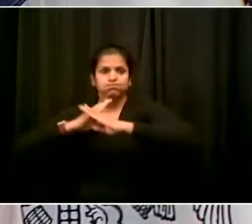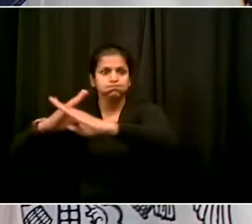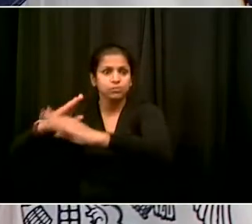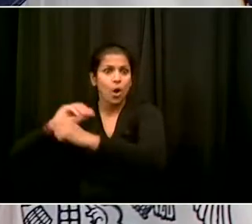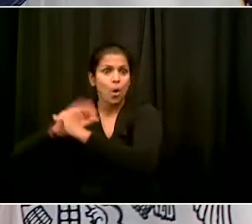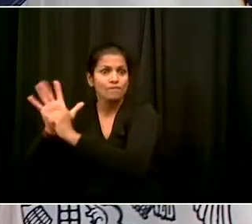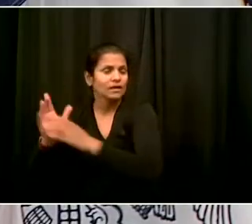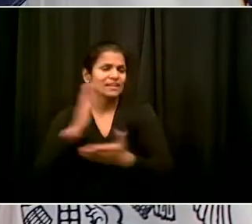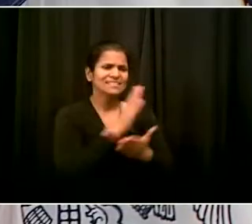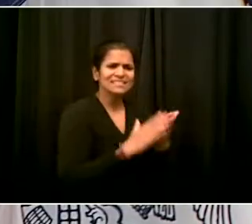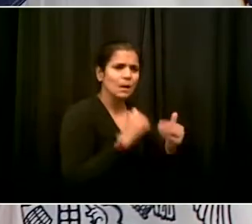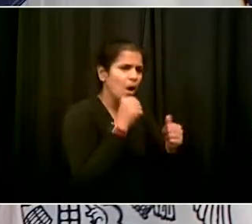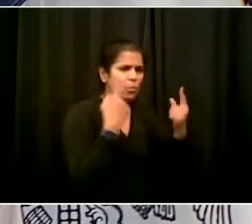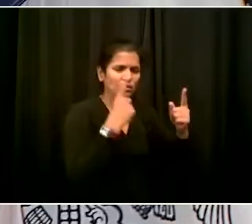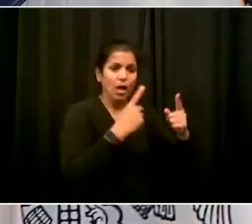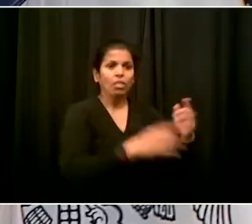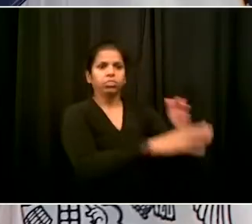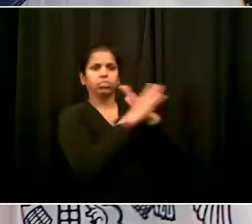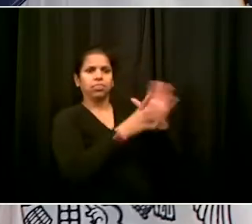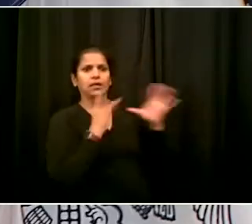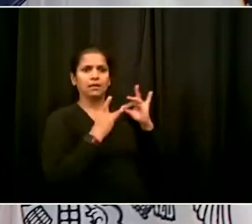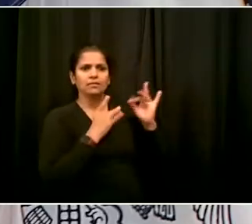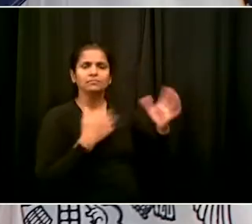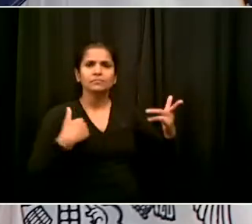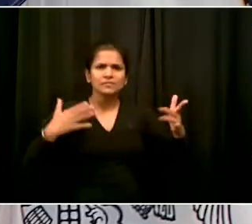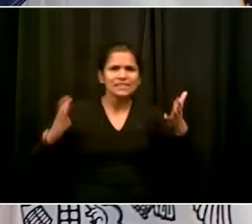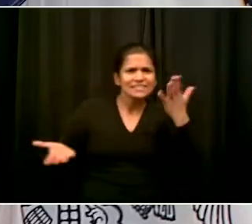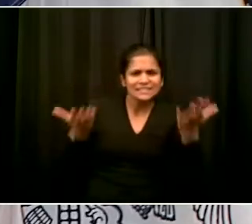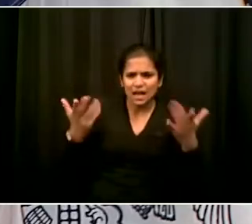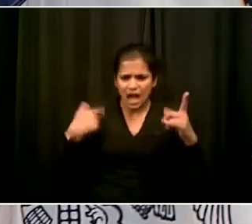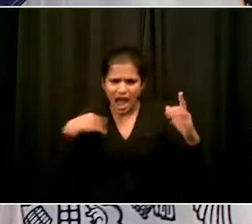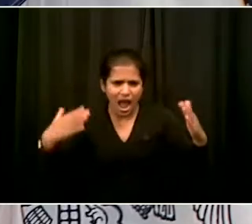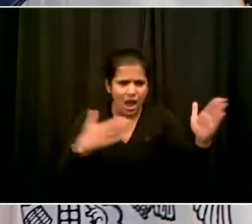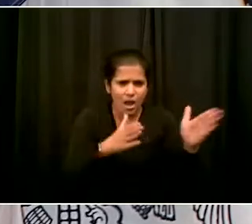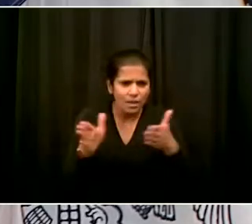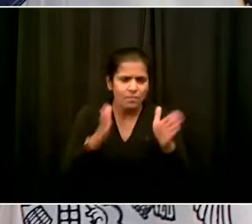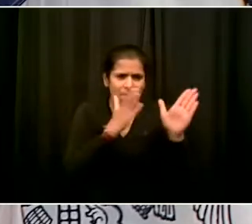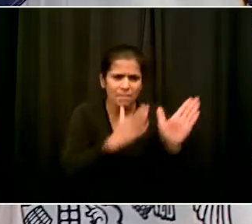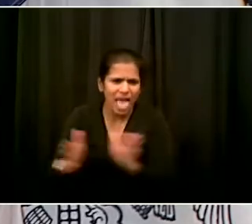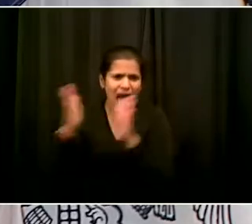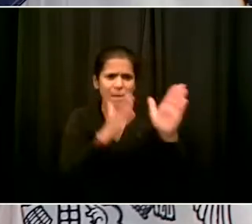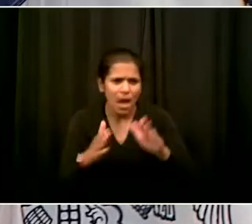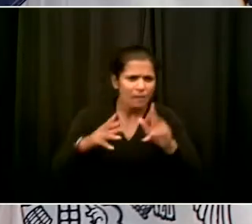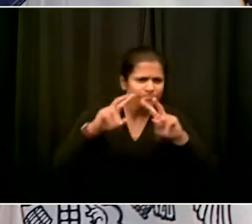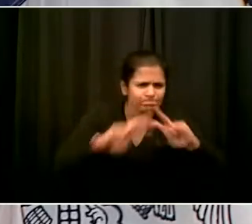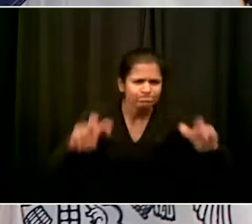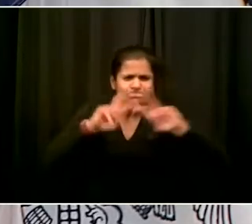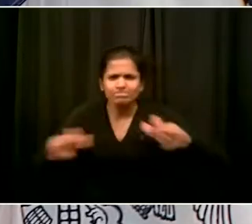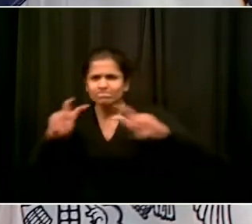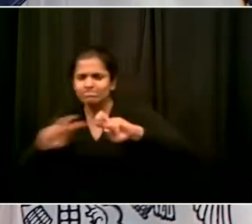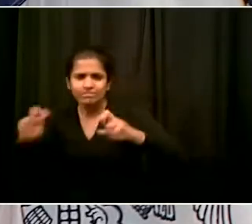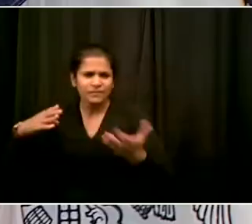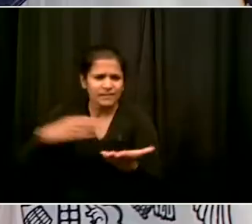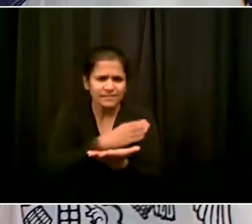THINGS AND FIIREGU OUT WHAT WORKS, TO RECOGNIZE TRUTHS THAT